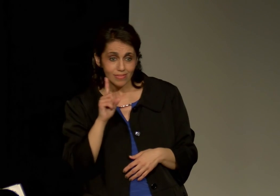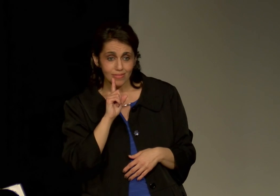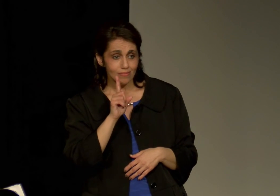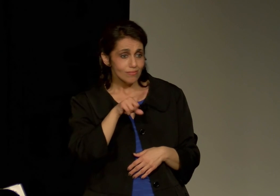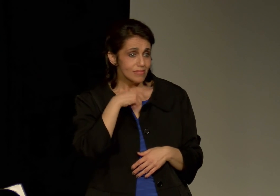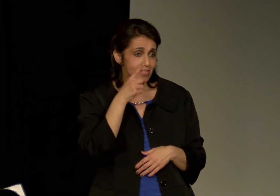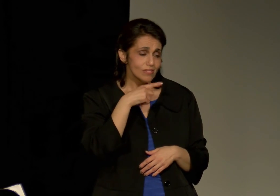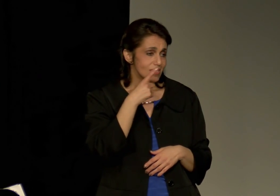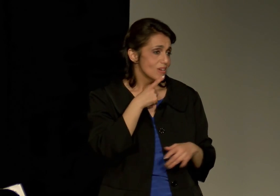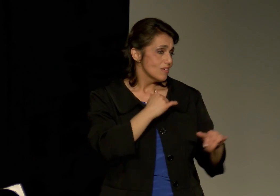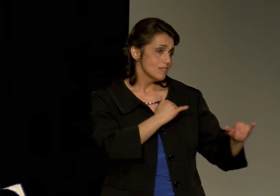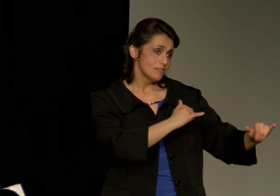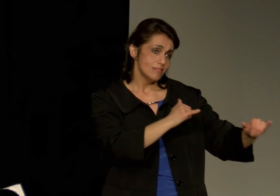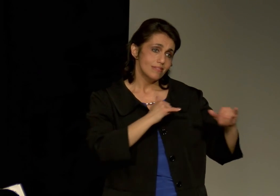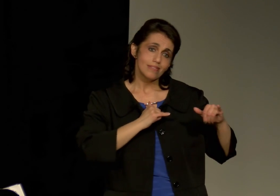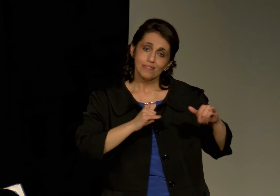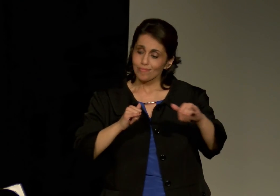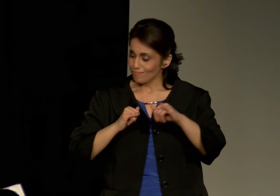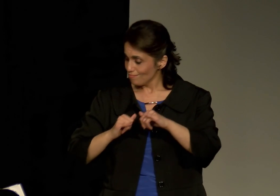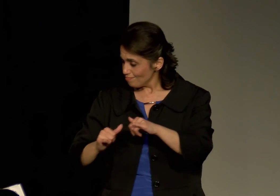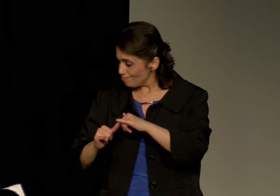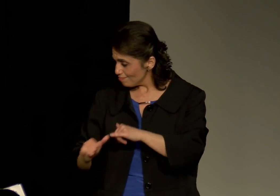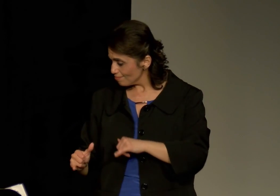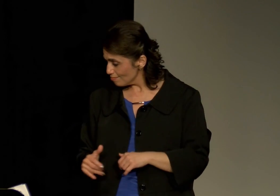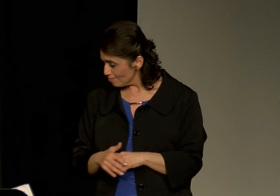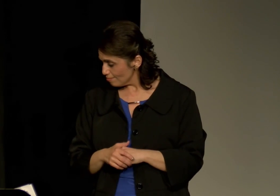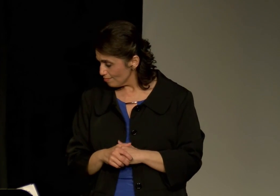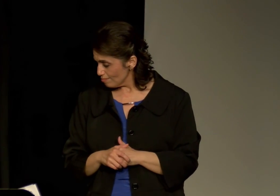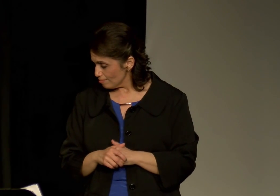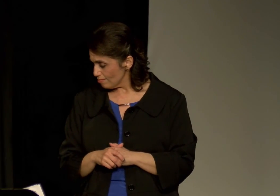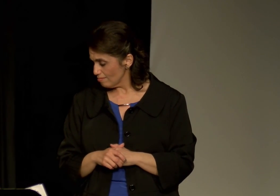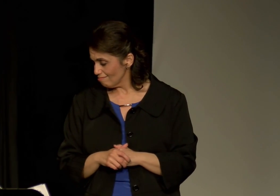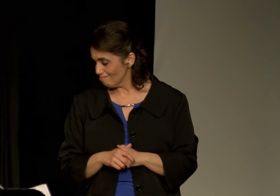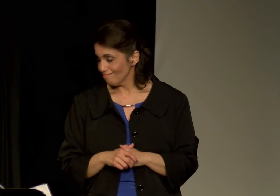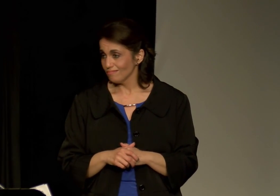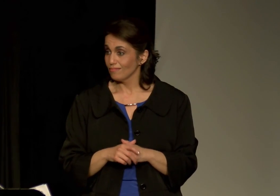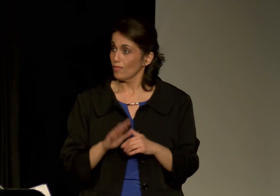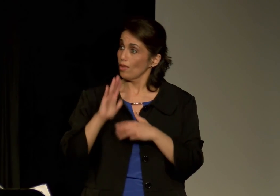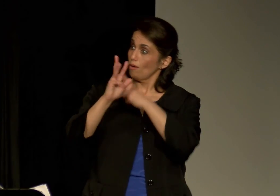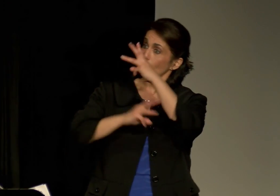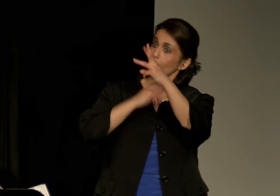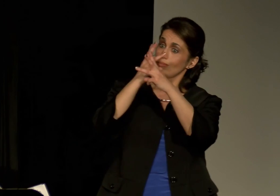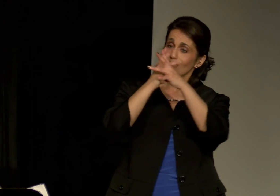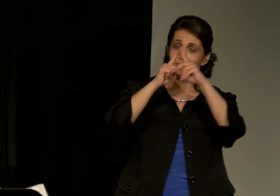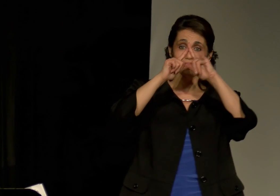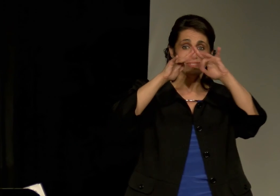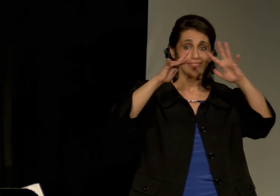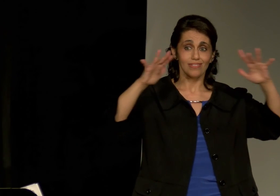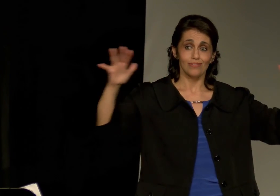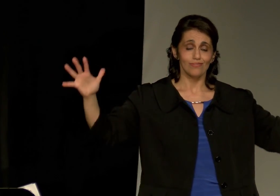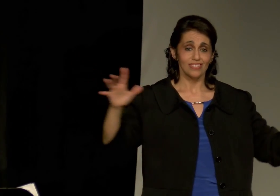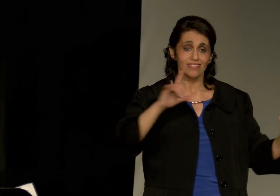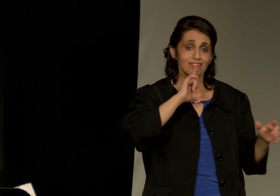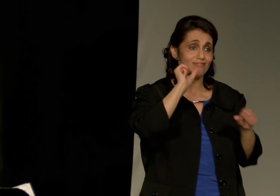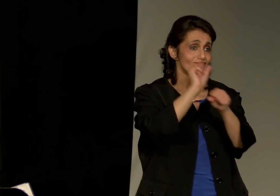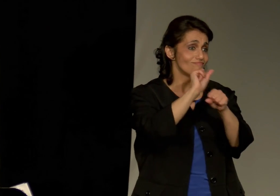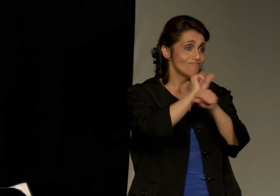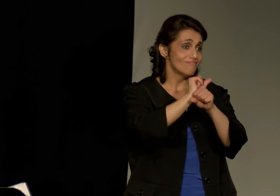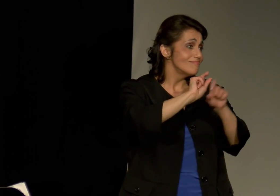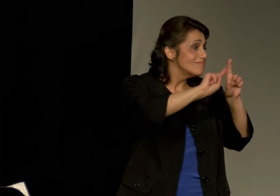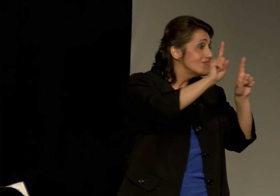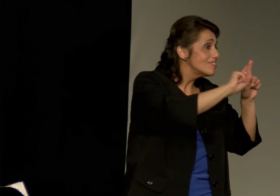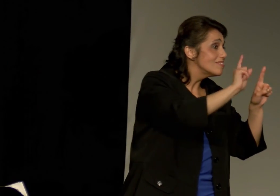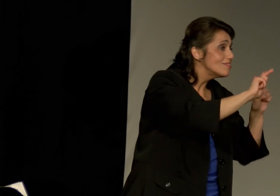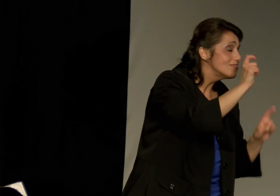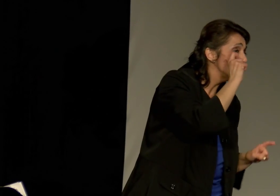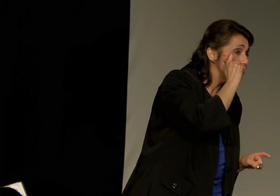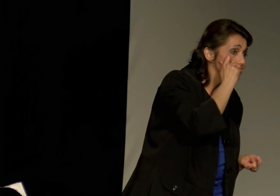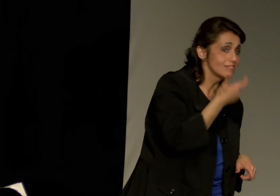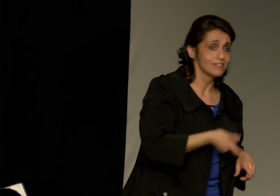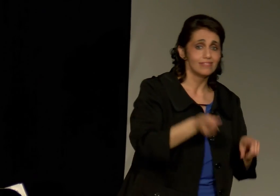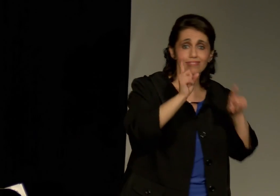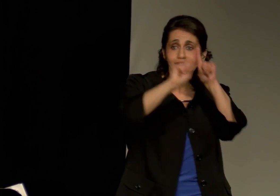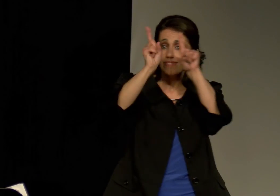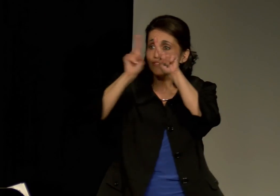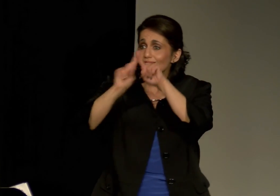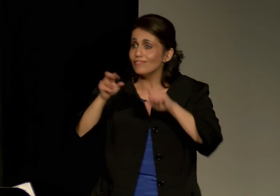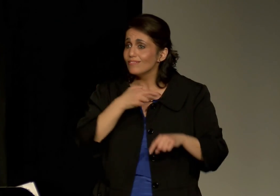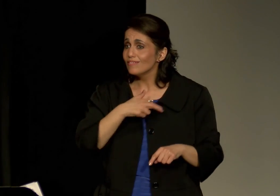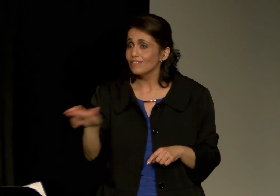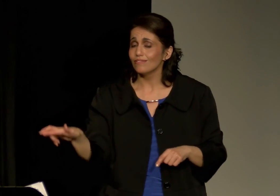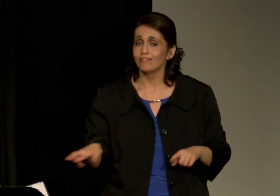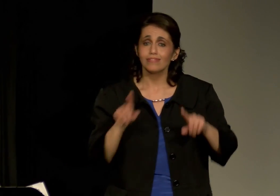It doesn't matter if we're deaf or hearing, we're all the same.